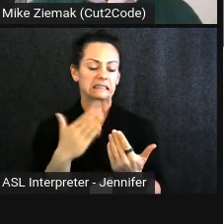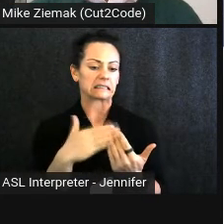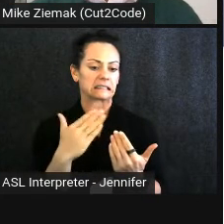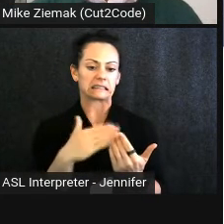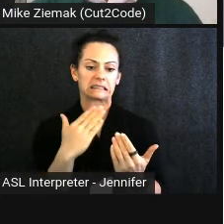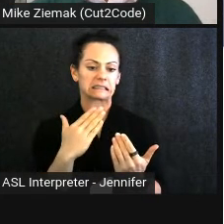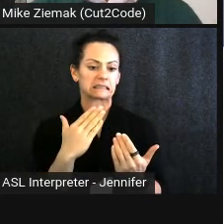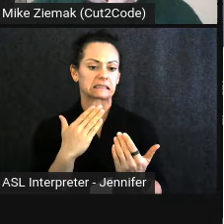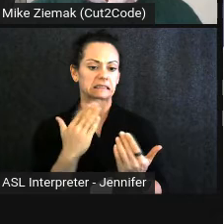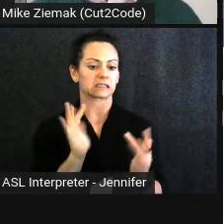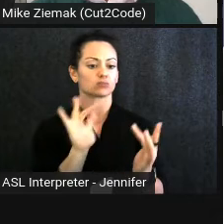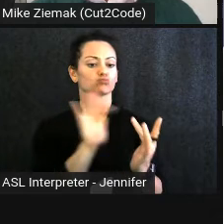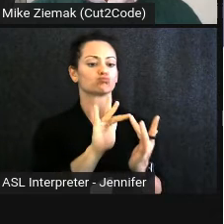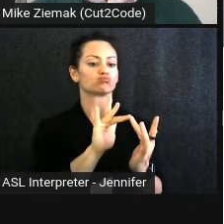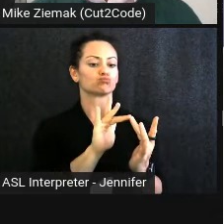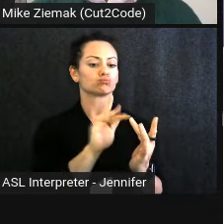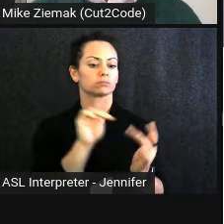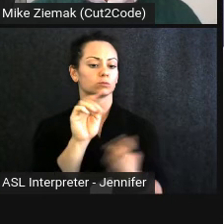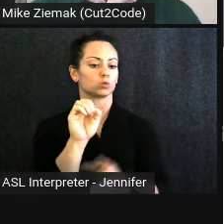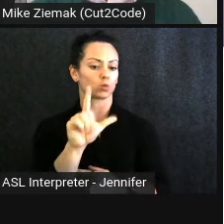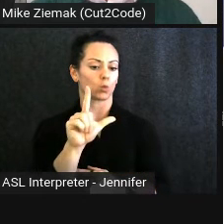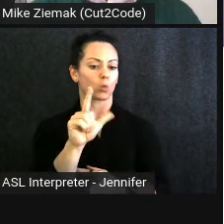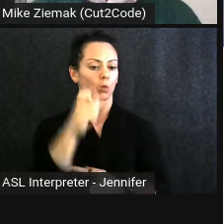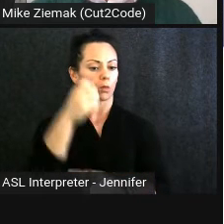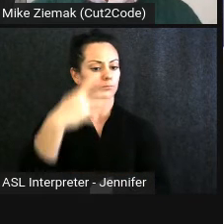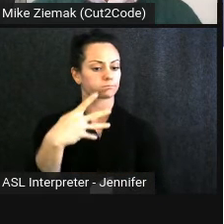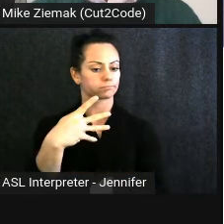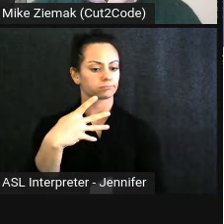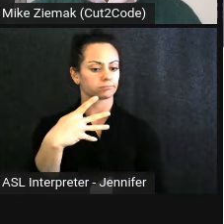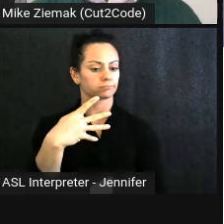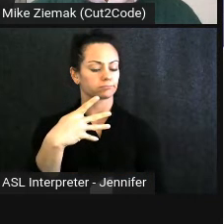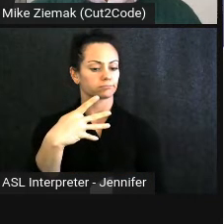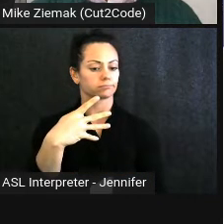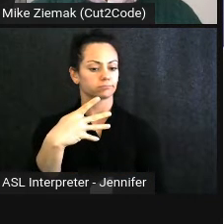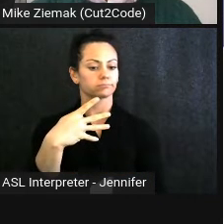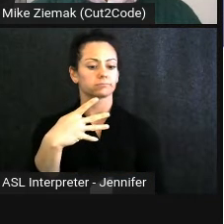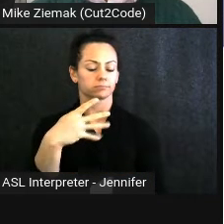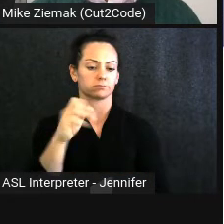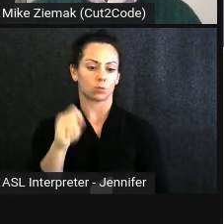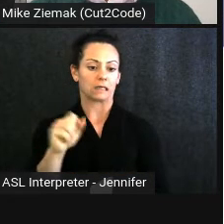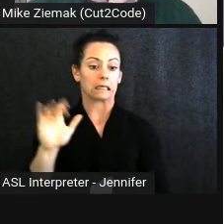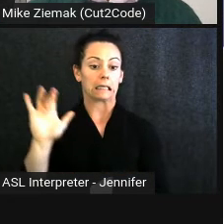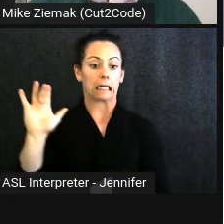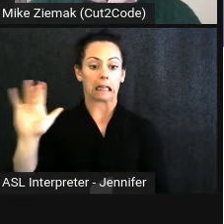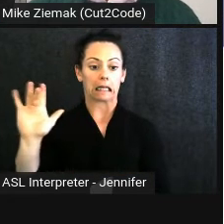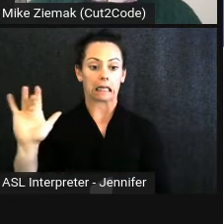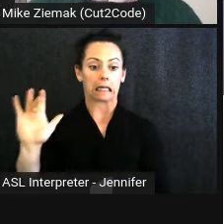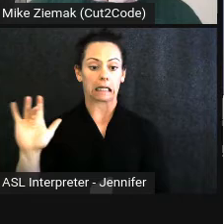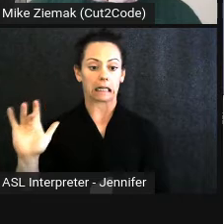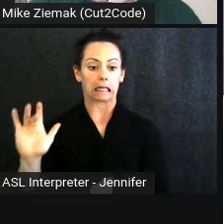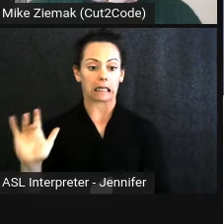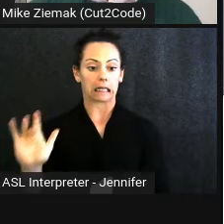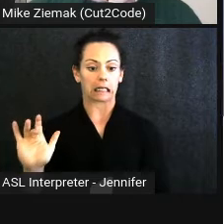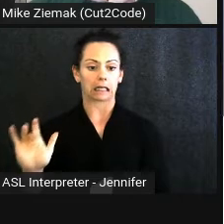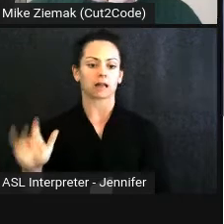I can click through or scroll through, click through these functionalities, increase text.